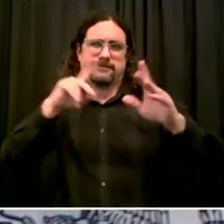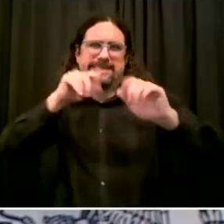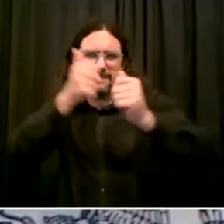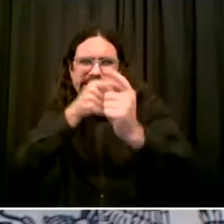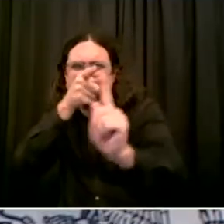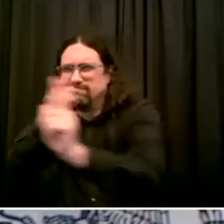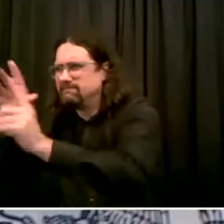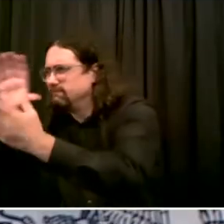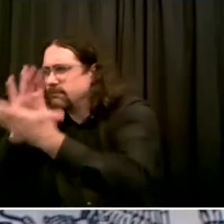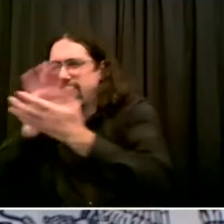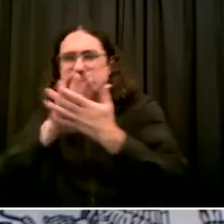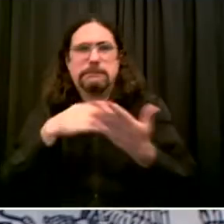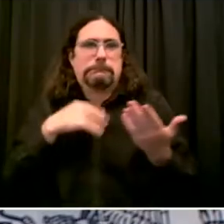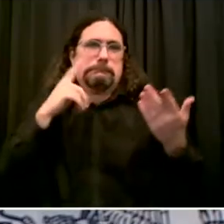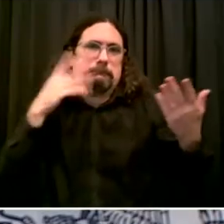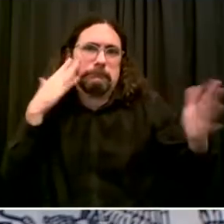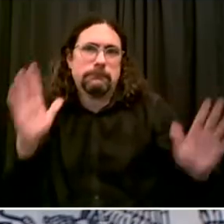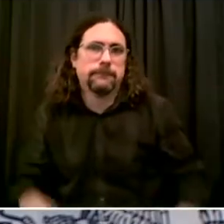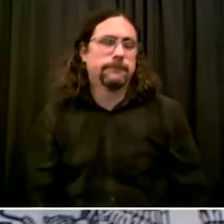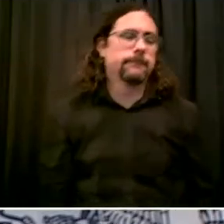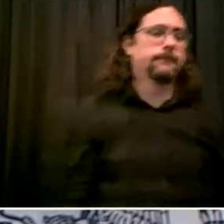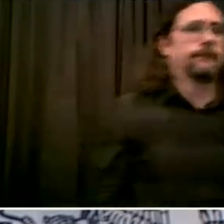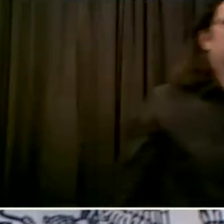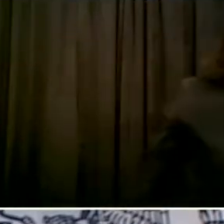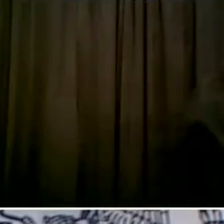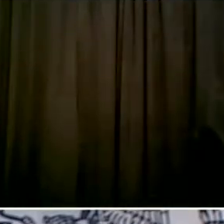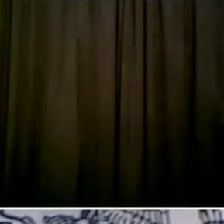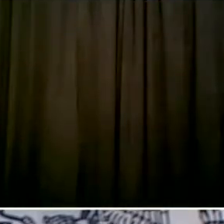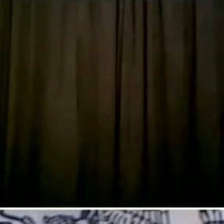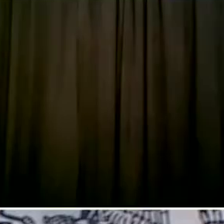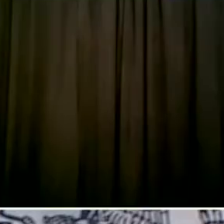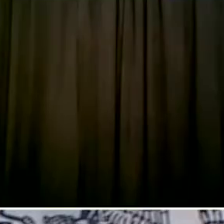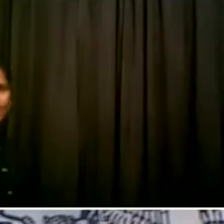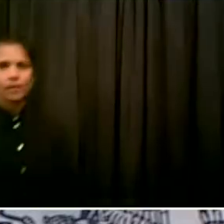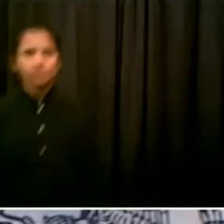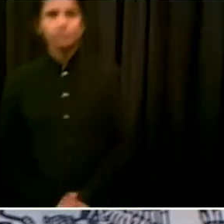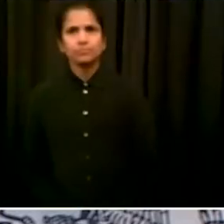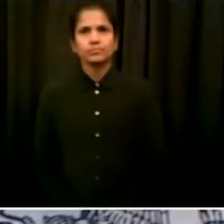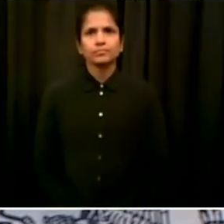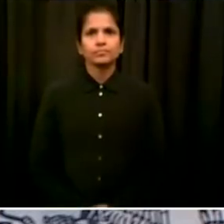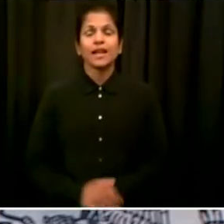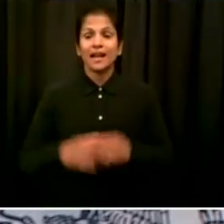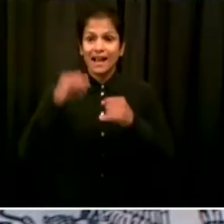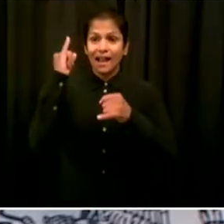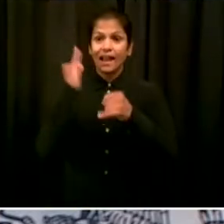FEEL S. I AM TALKING ABOUT THE IBG